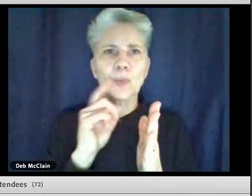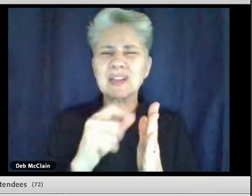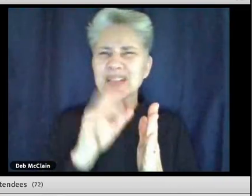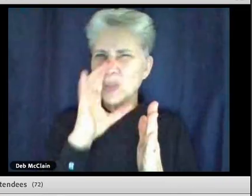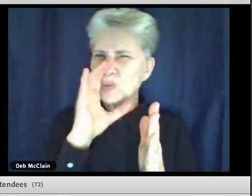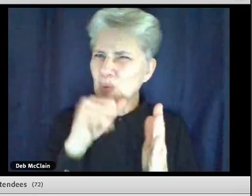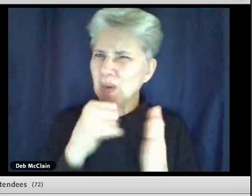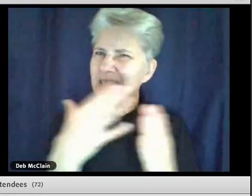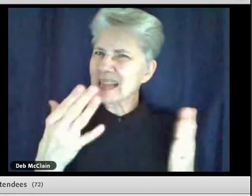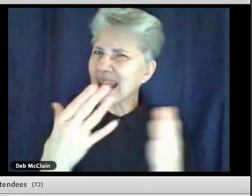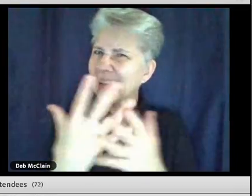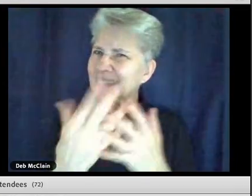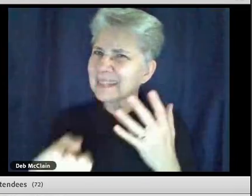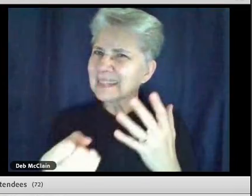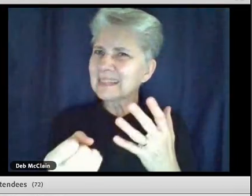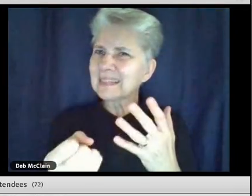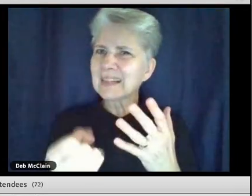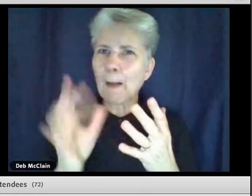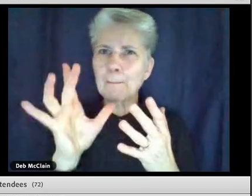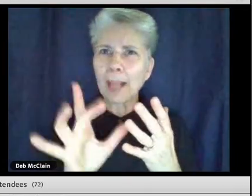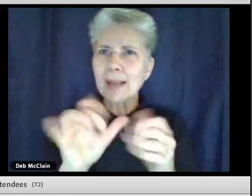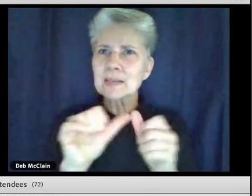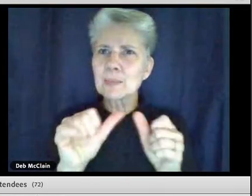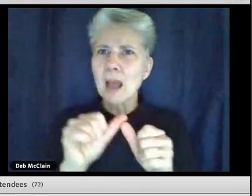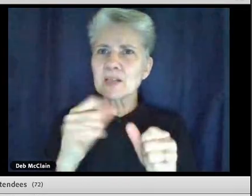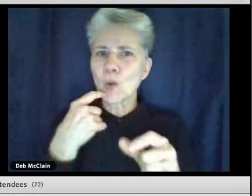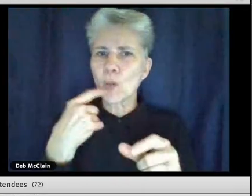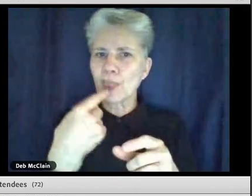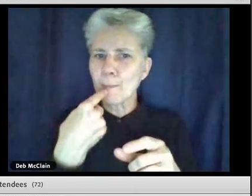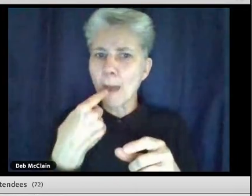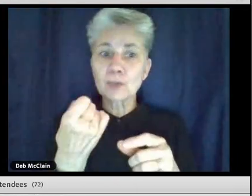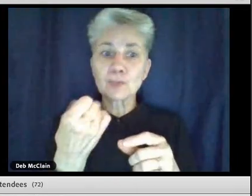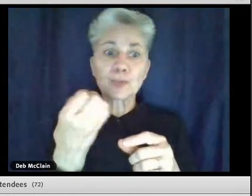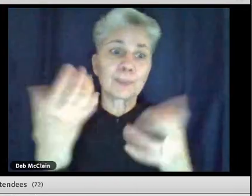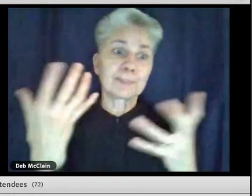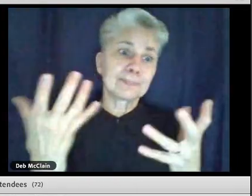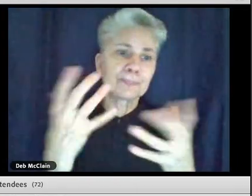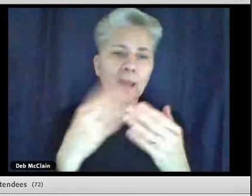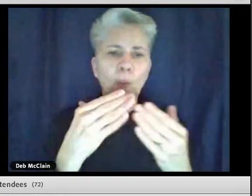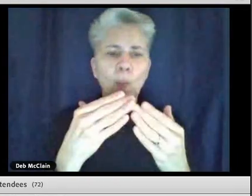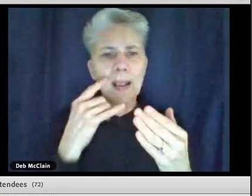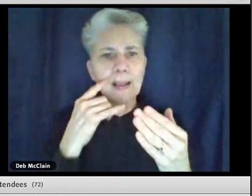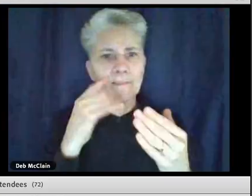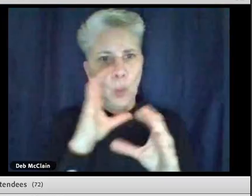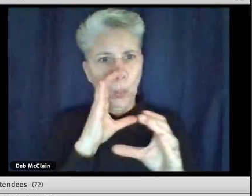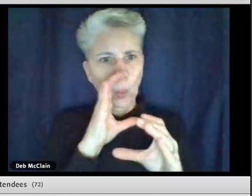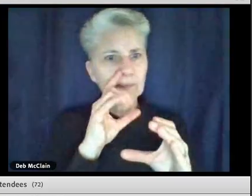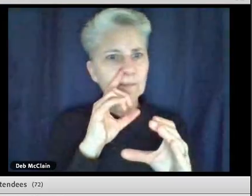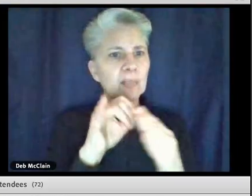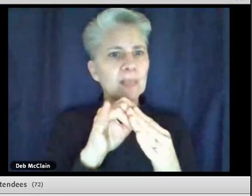There was a huge blank spot. So anyways, if you guys are looking, ask behind the desk at CVS.